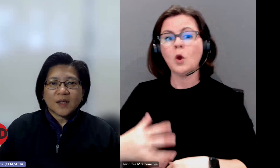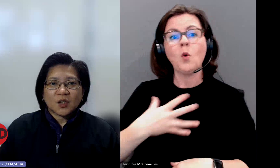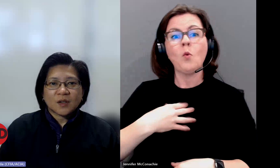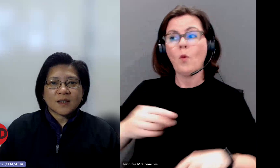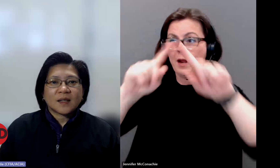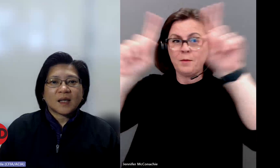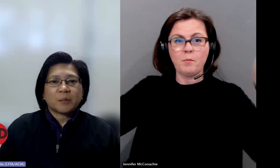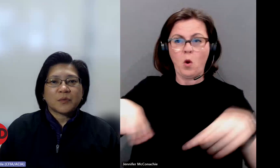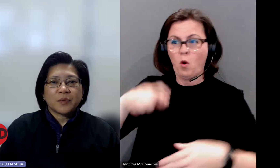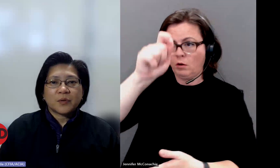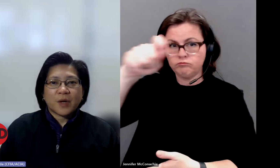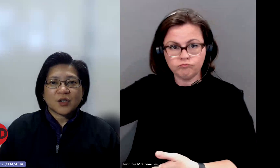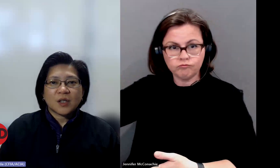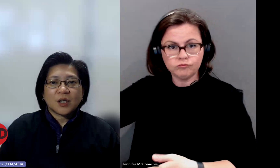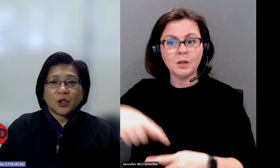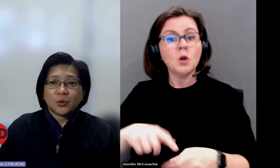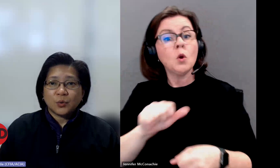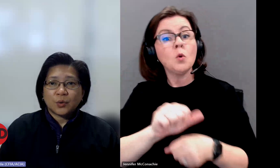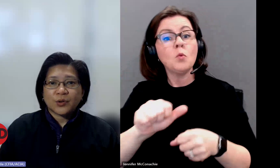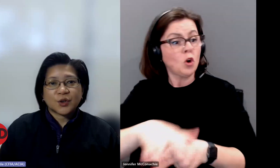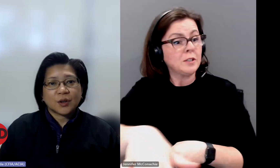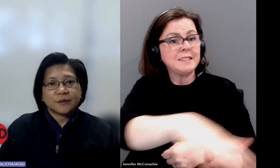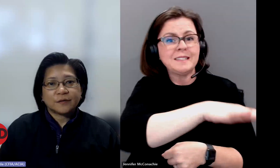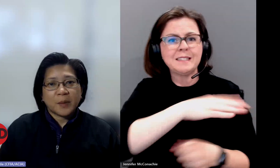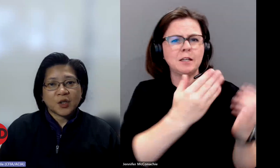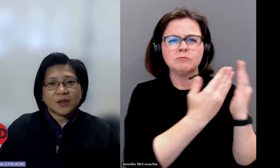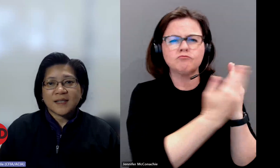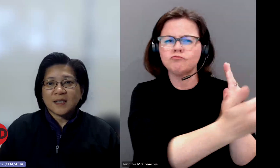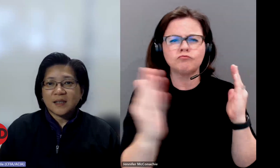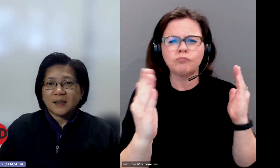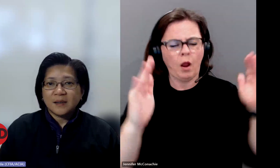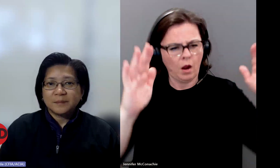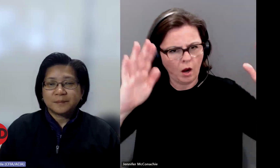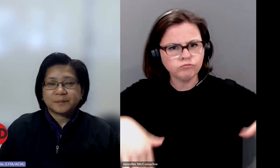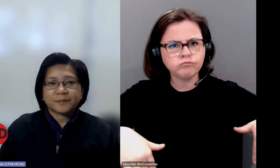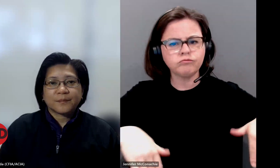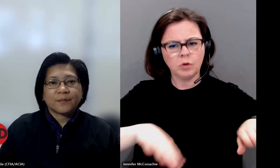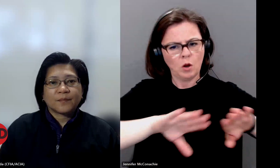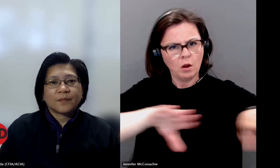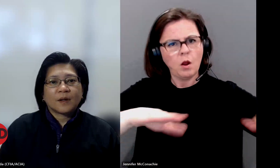that can be rearranged in a U or circular formation as needed;